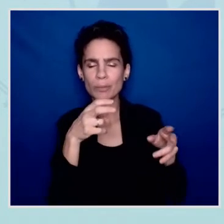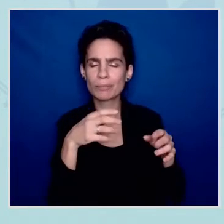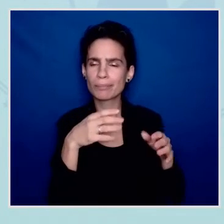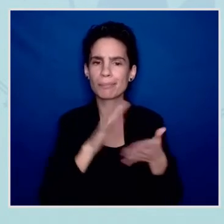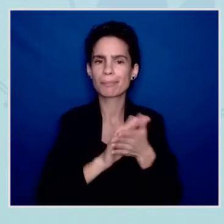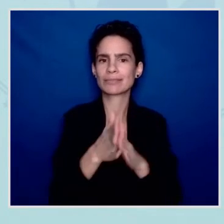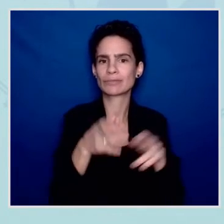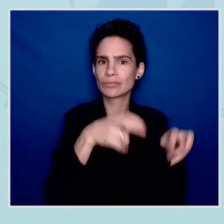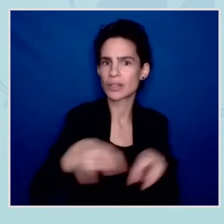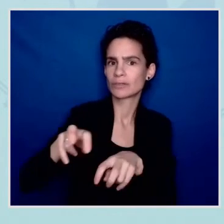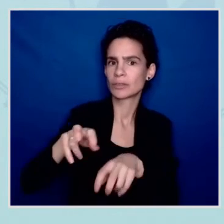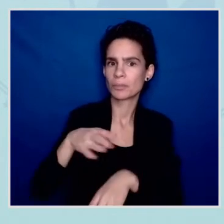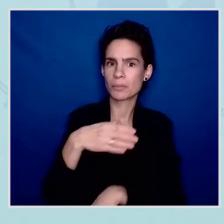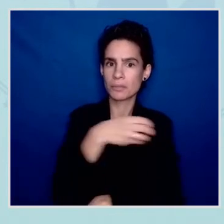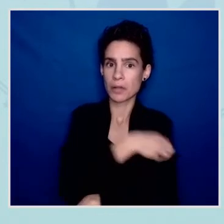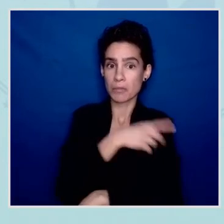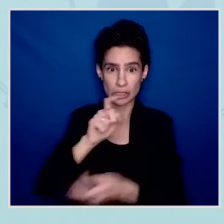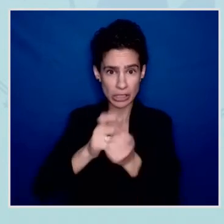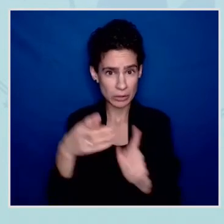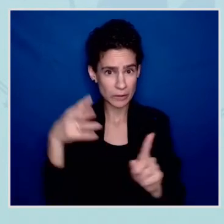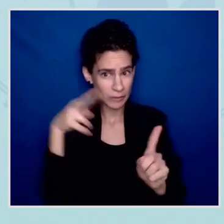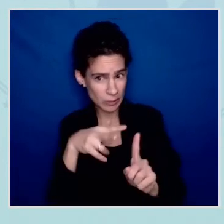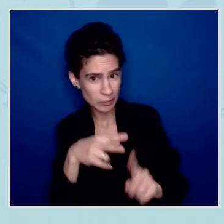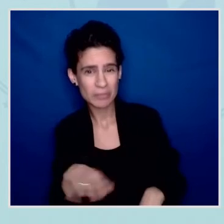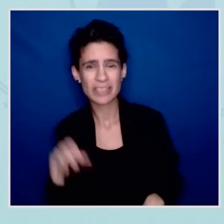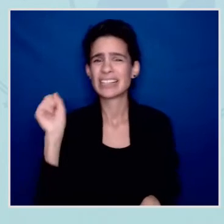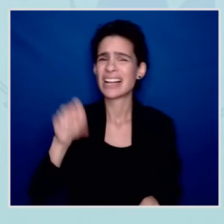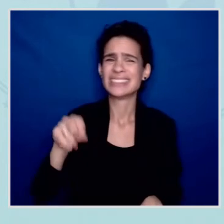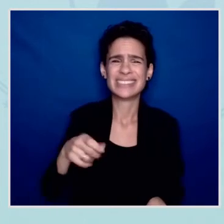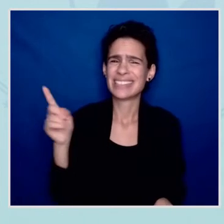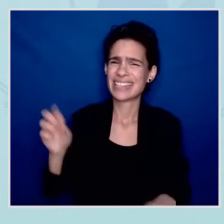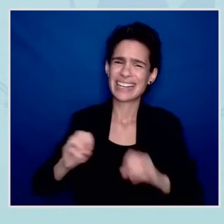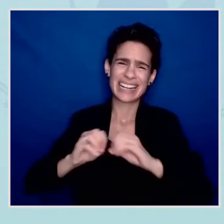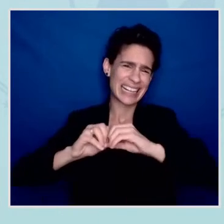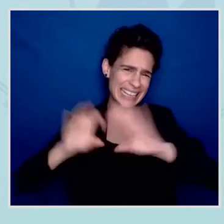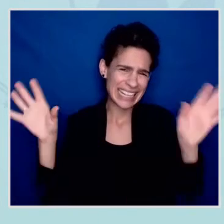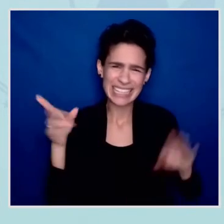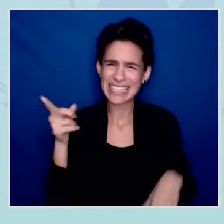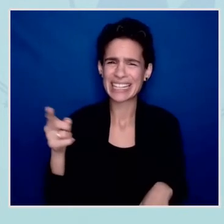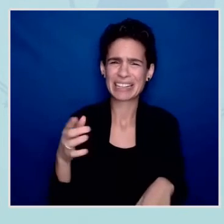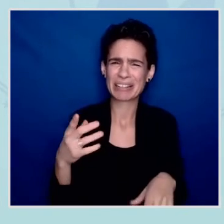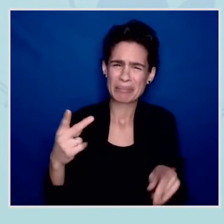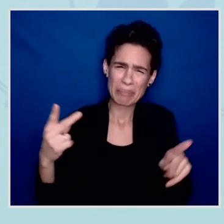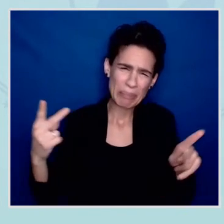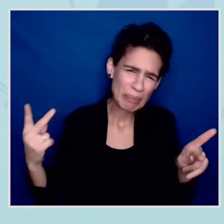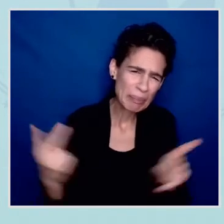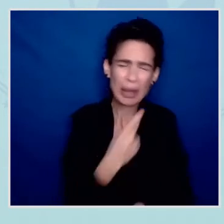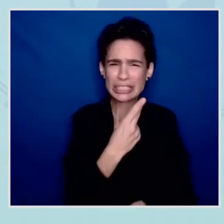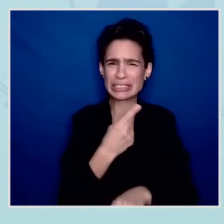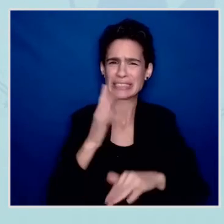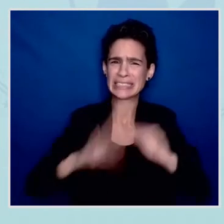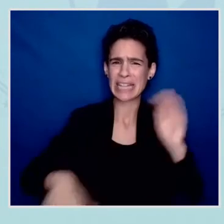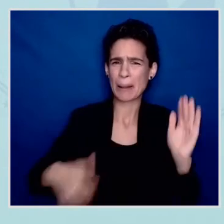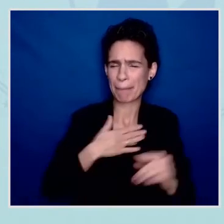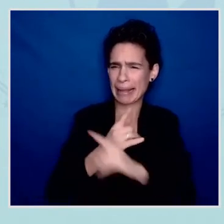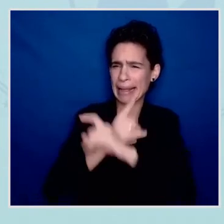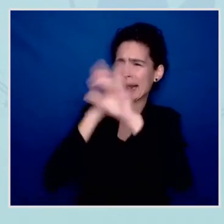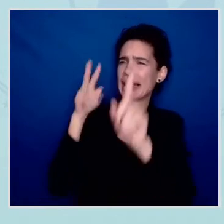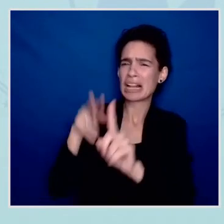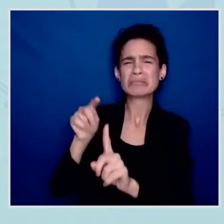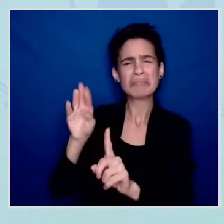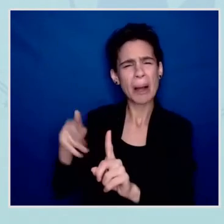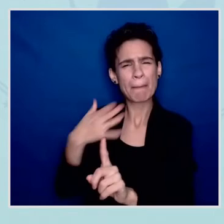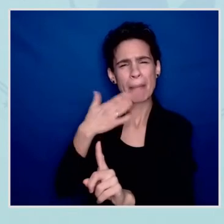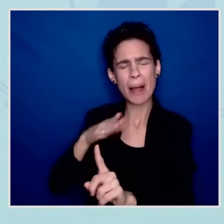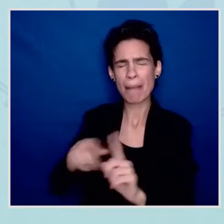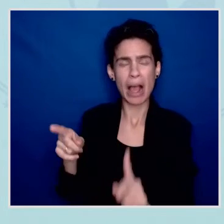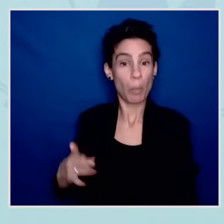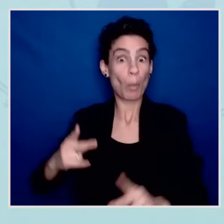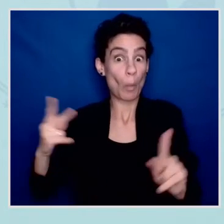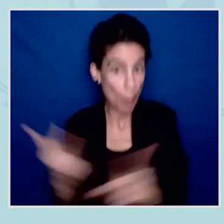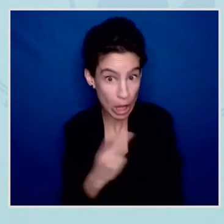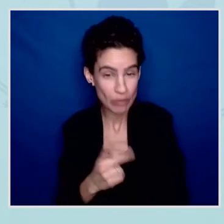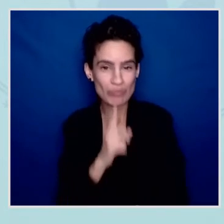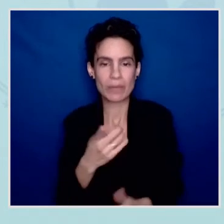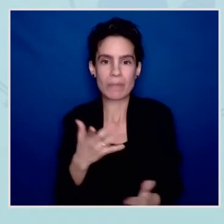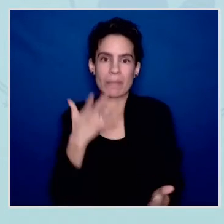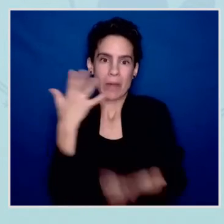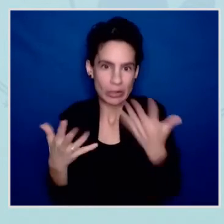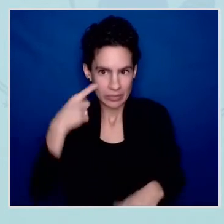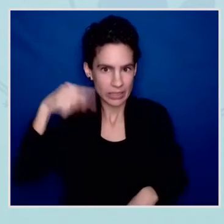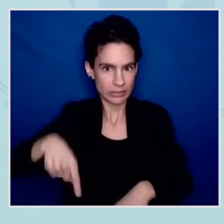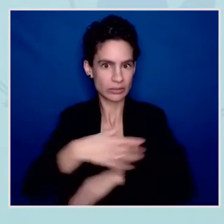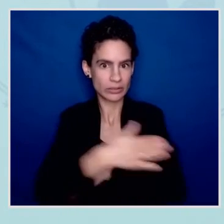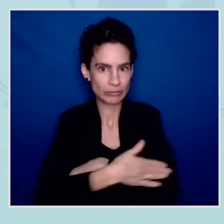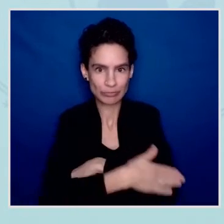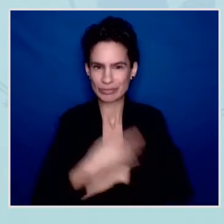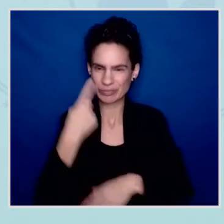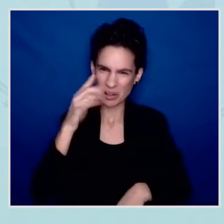EARLIER, YOU SAID, YOU HOPED